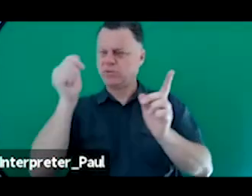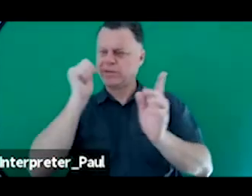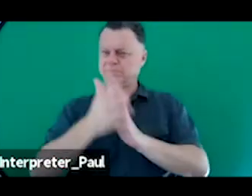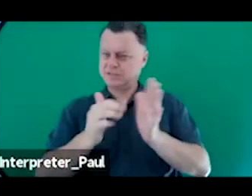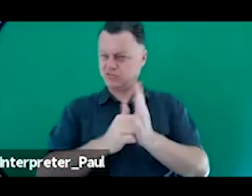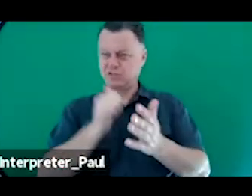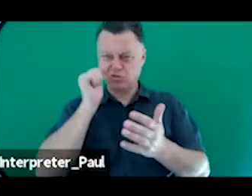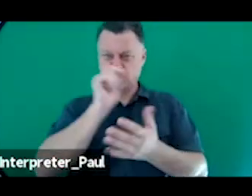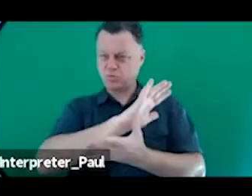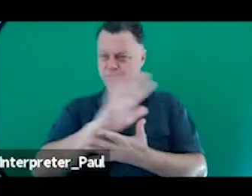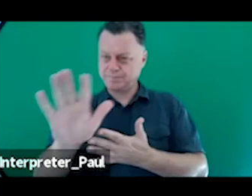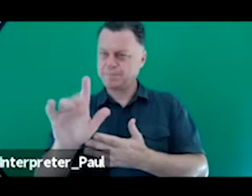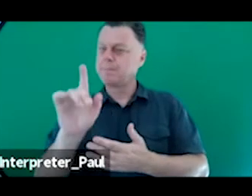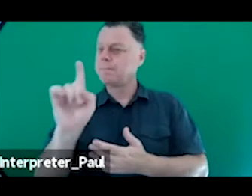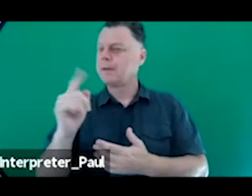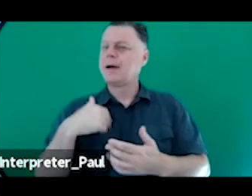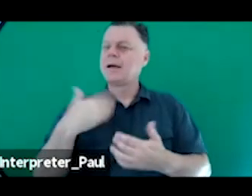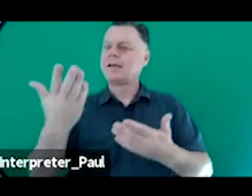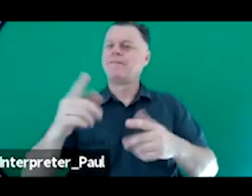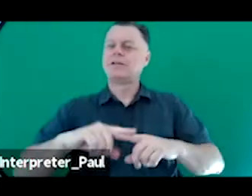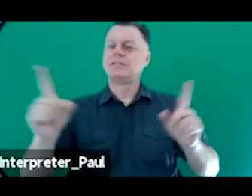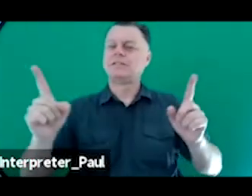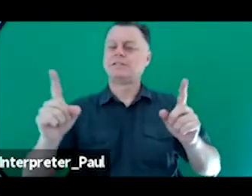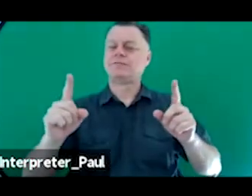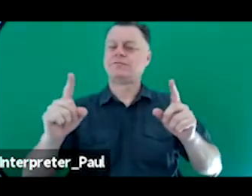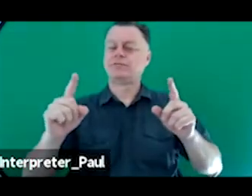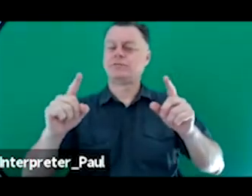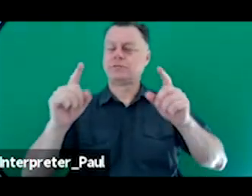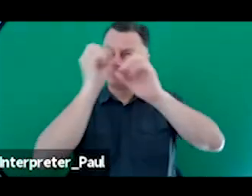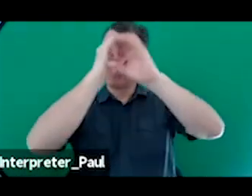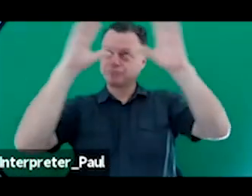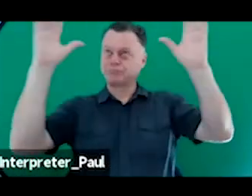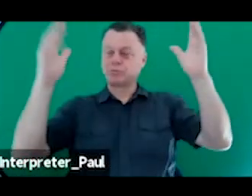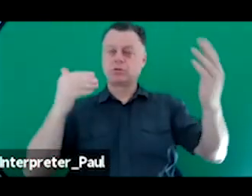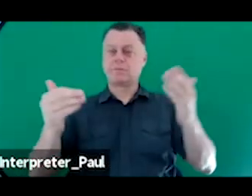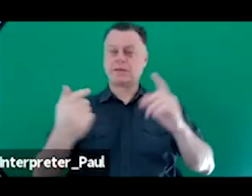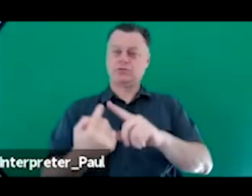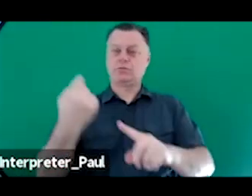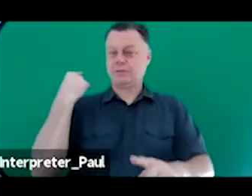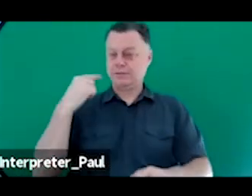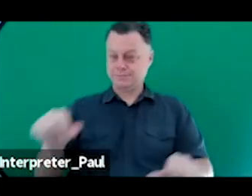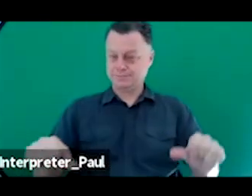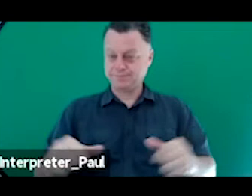I would like to give you a different frame for it than you may have seen before so that when